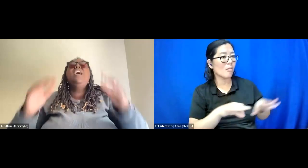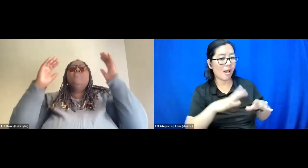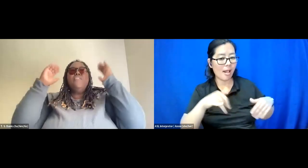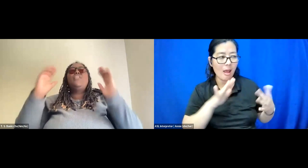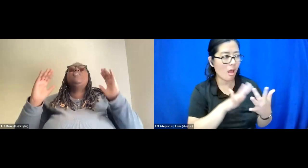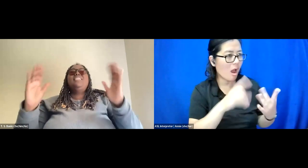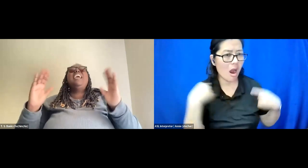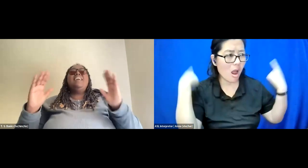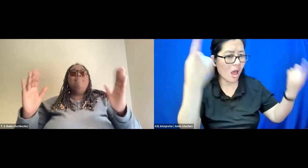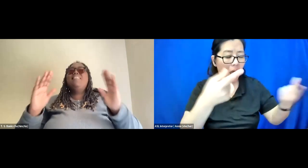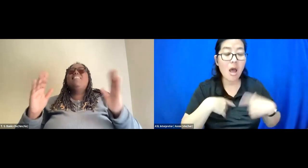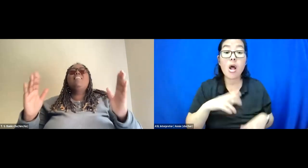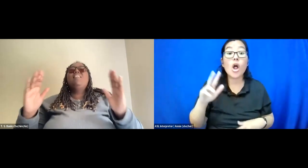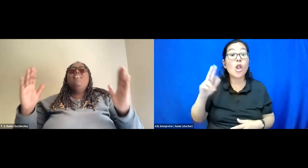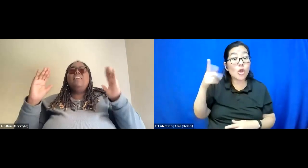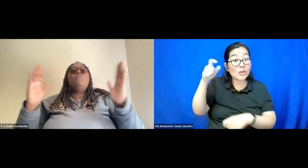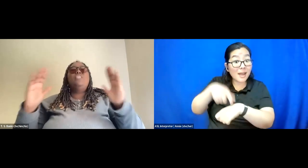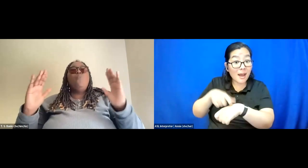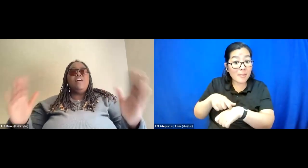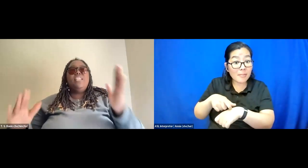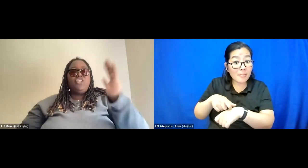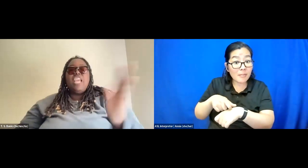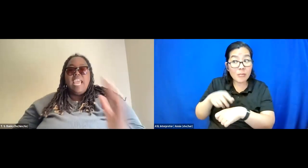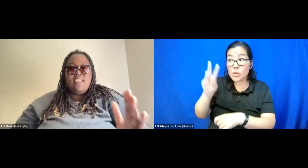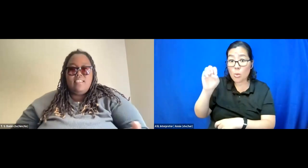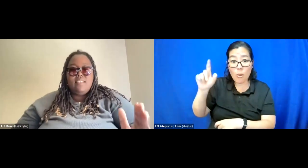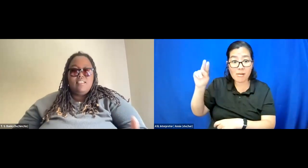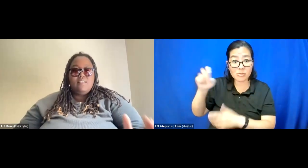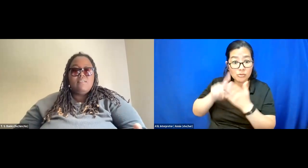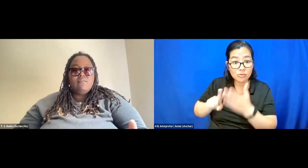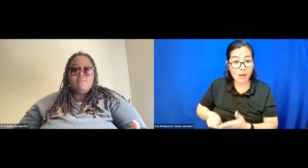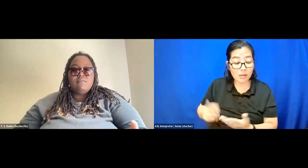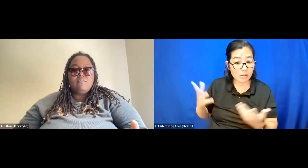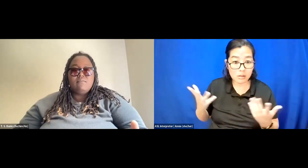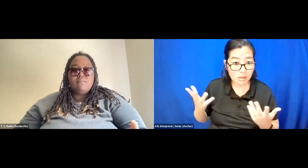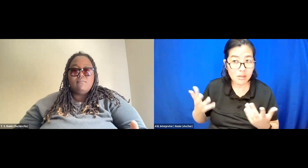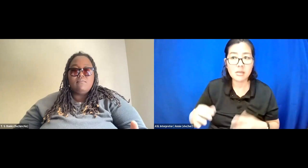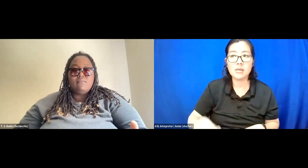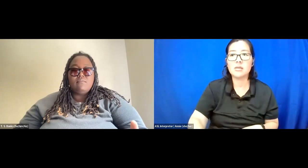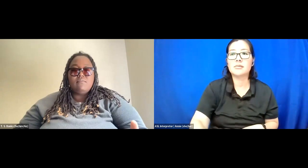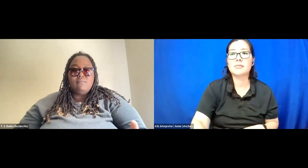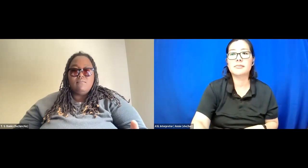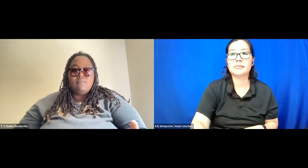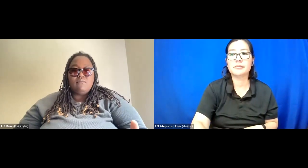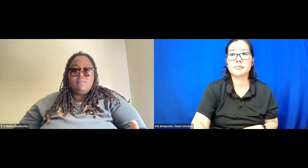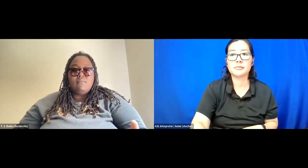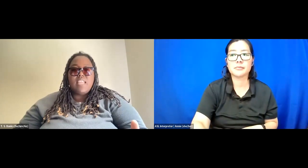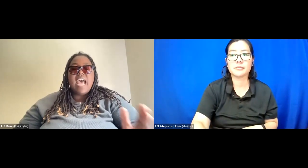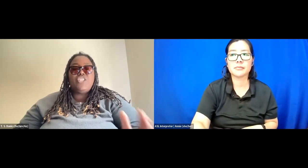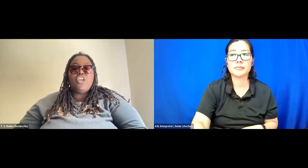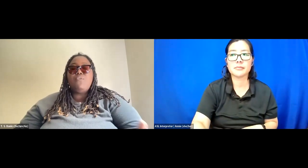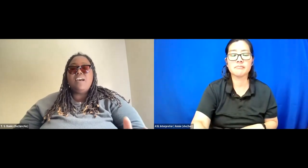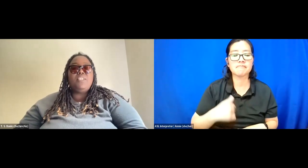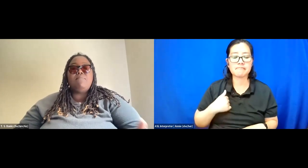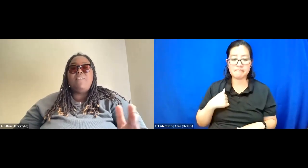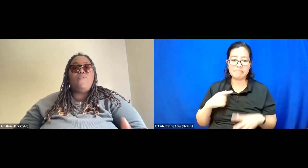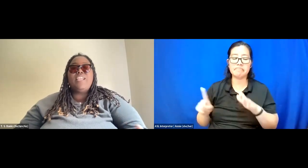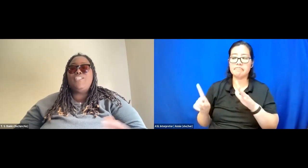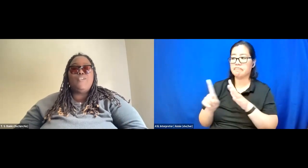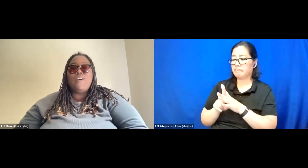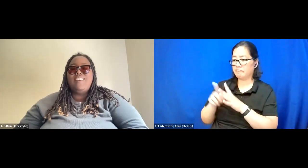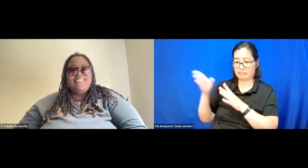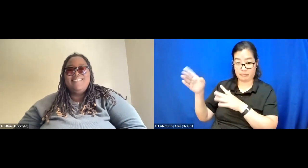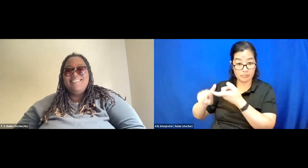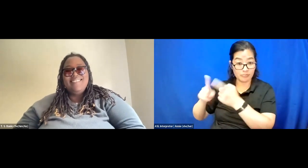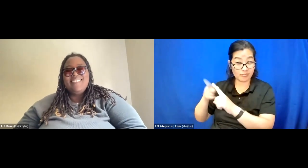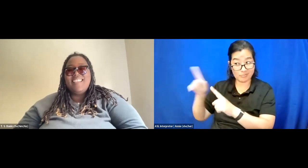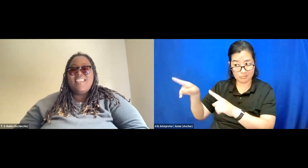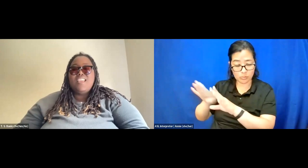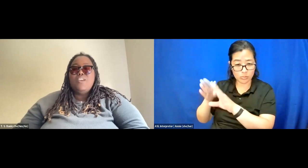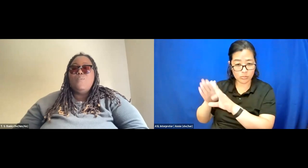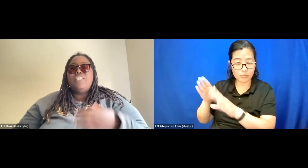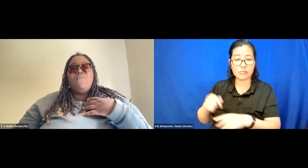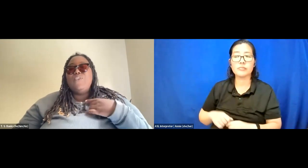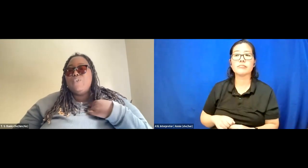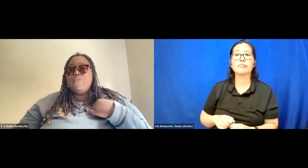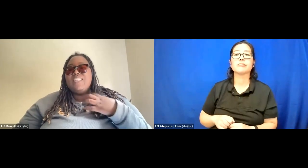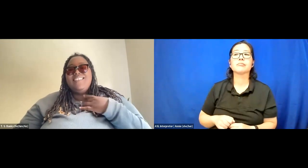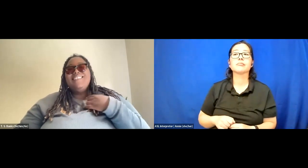See, the third time there was a wellness check, I showed up to my friend's door with some food,